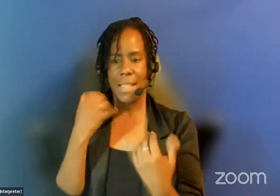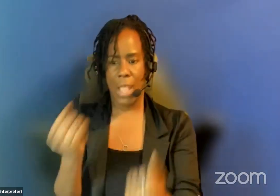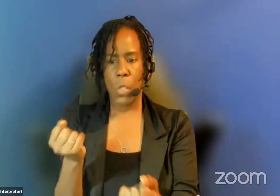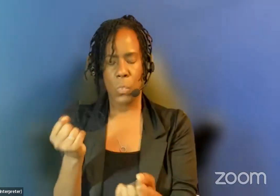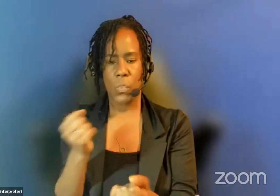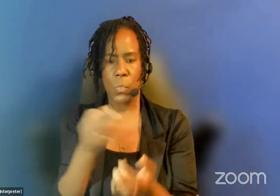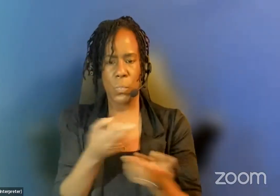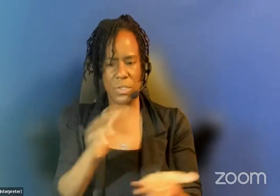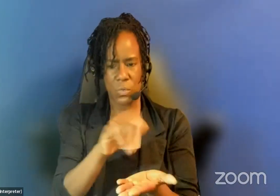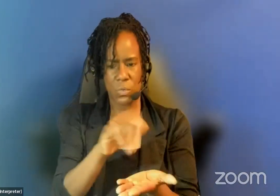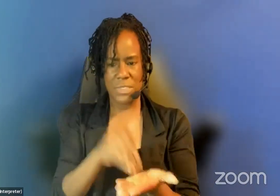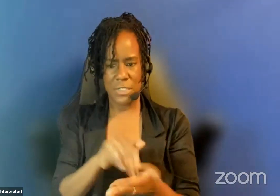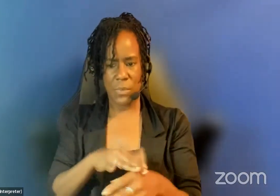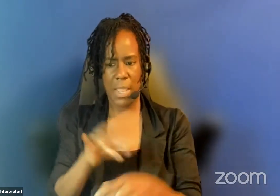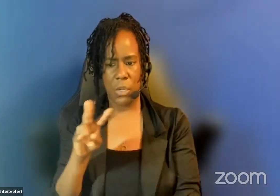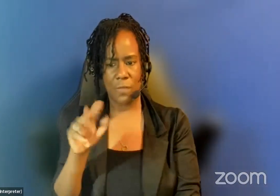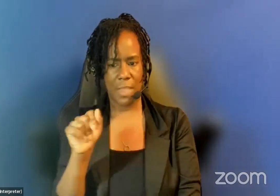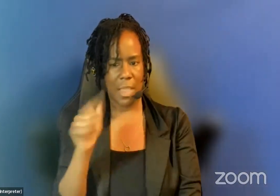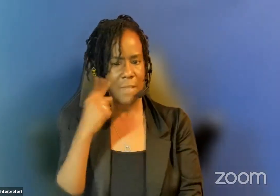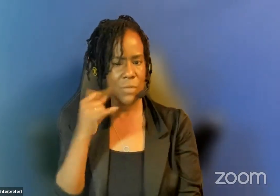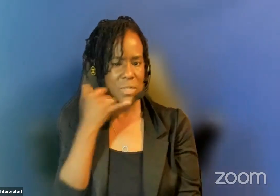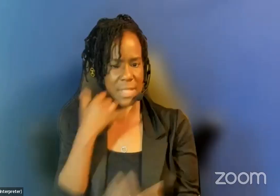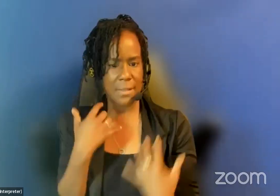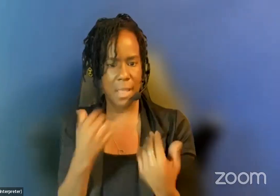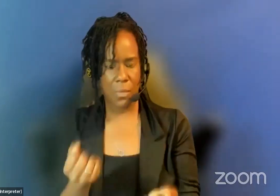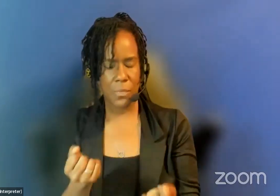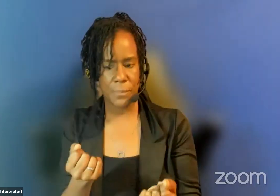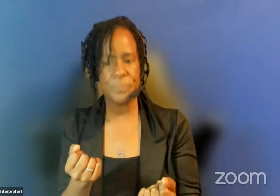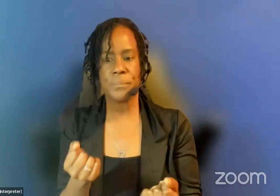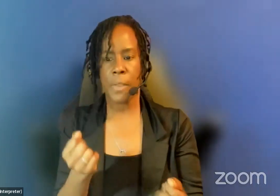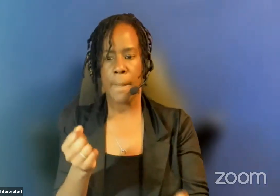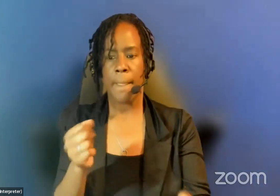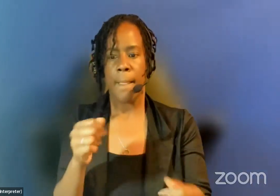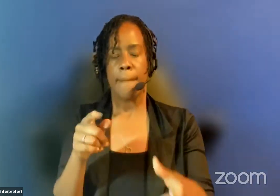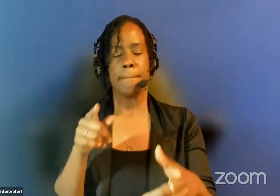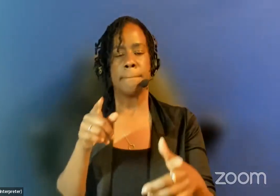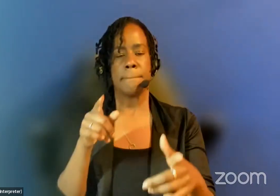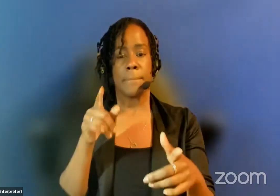at the University of Virginia. She is -- sorry, I will pull up